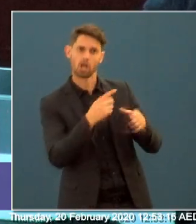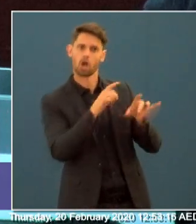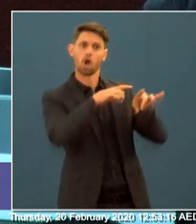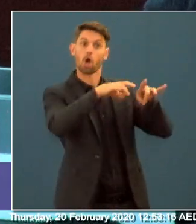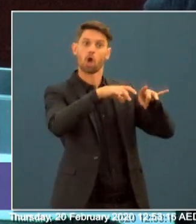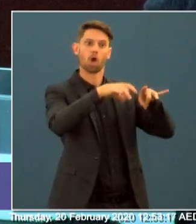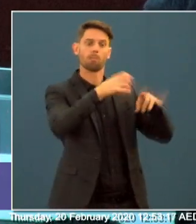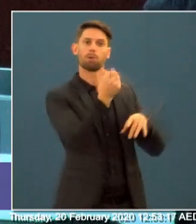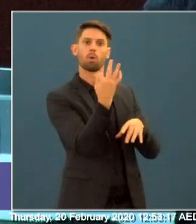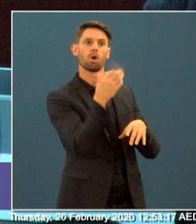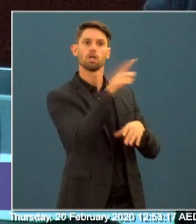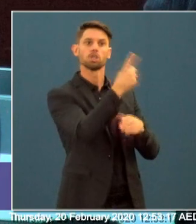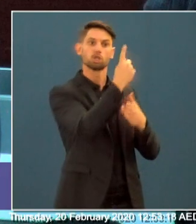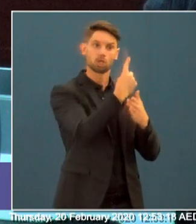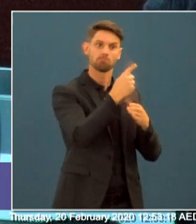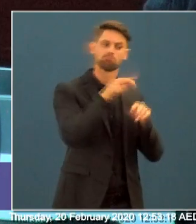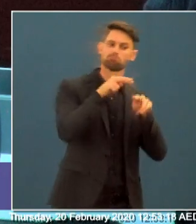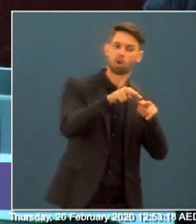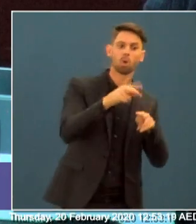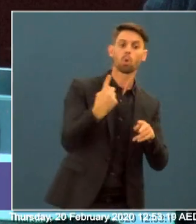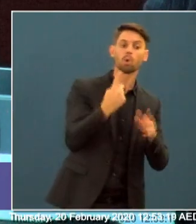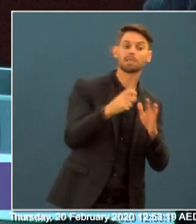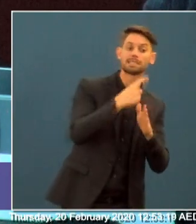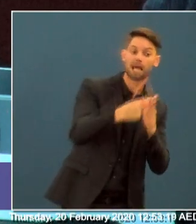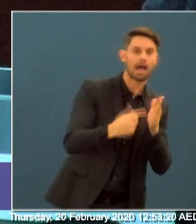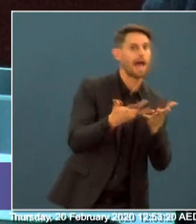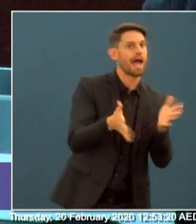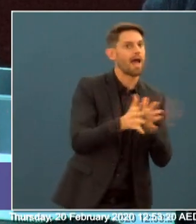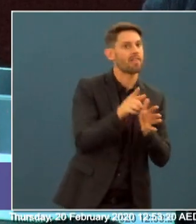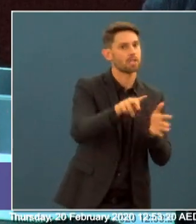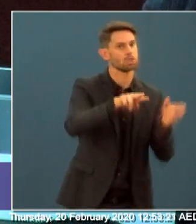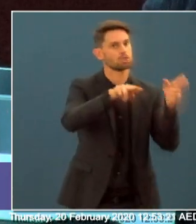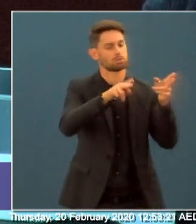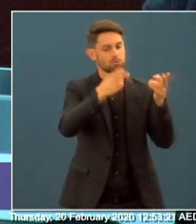for disability status within that database. So I just wanted to explore with you